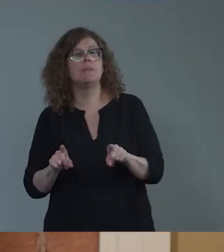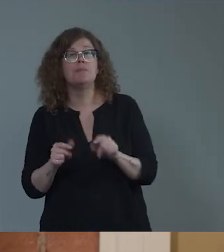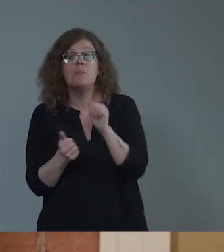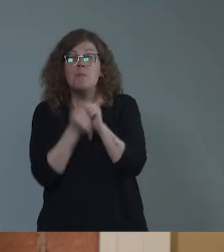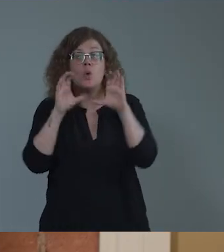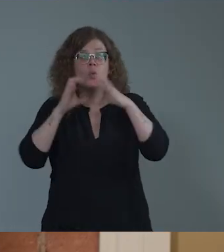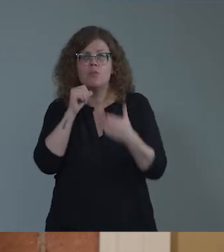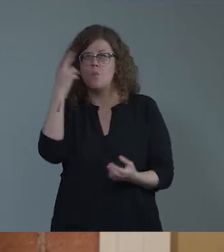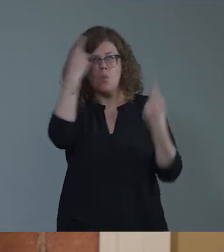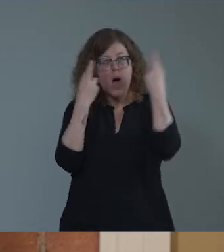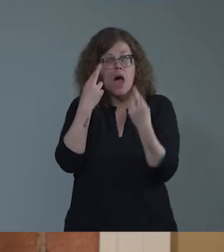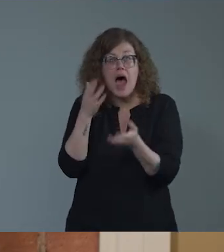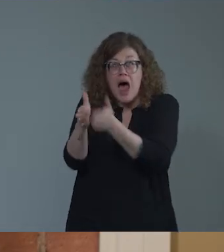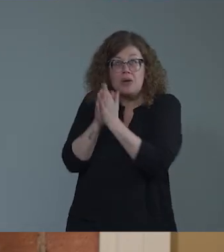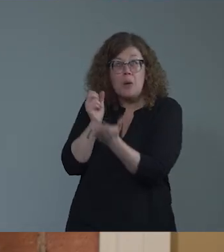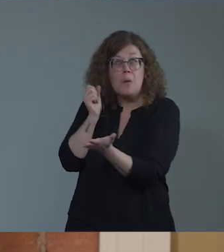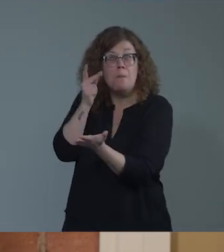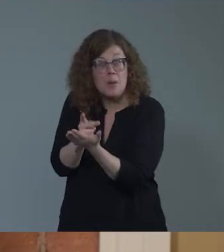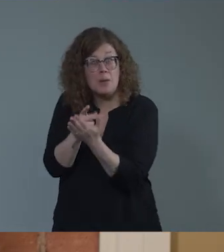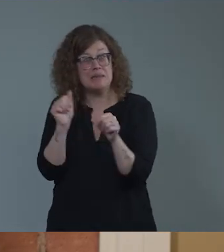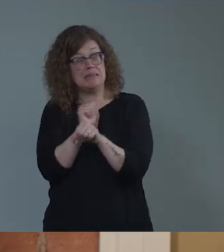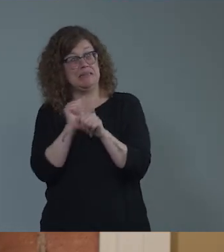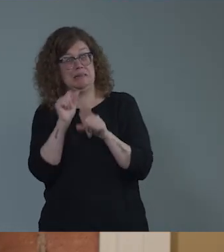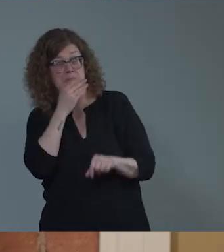so you'll see those calls. As you get more experienced over time